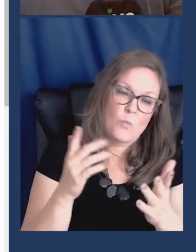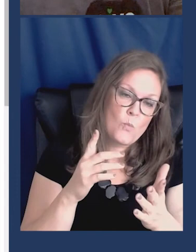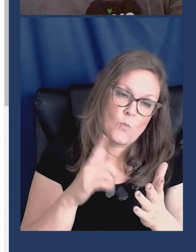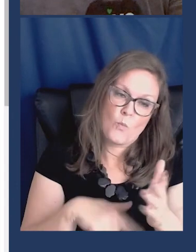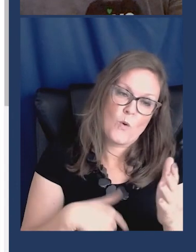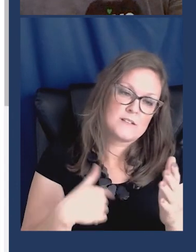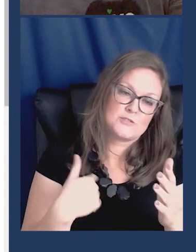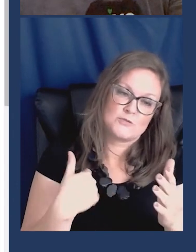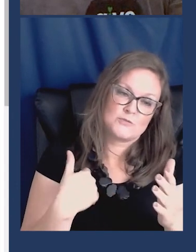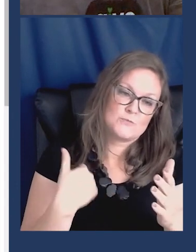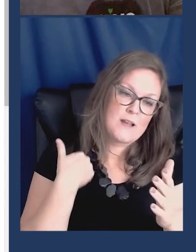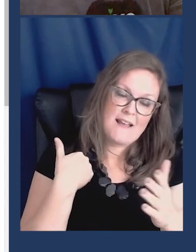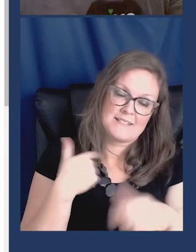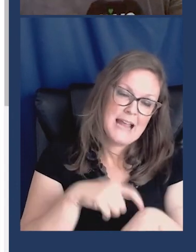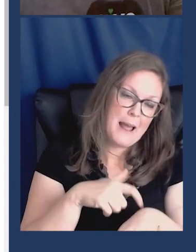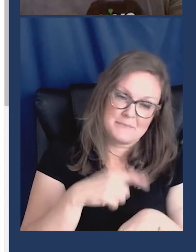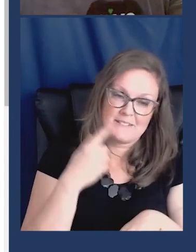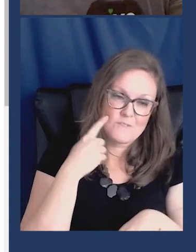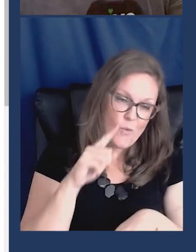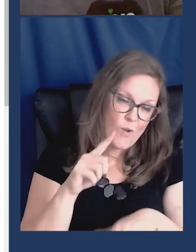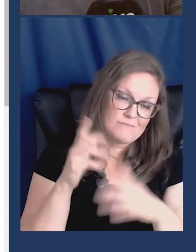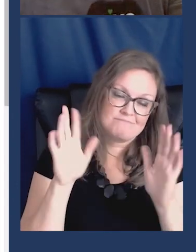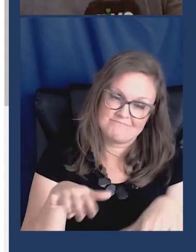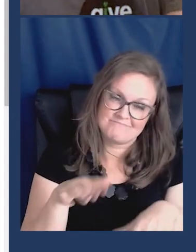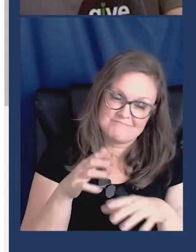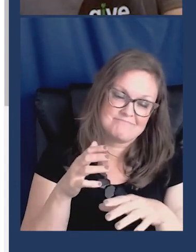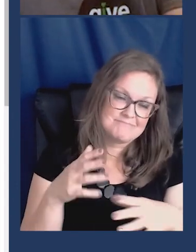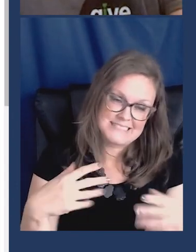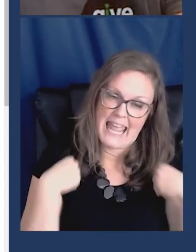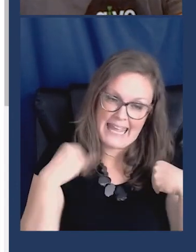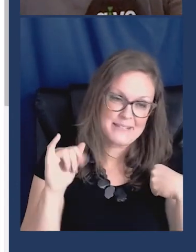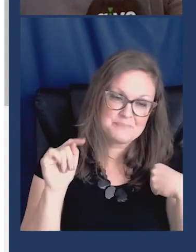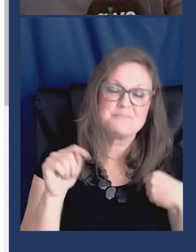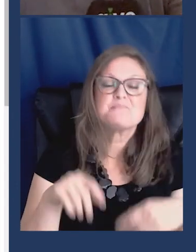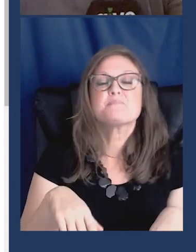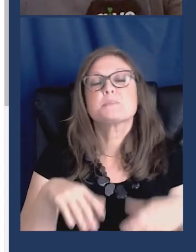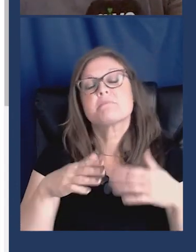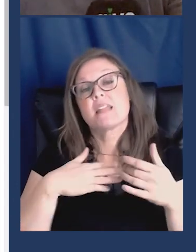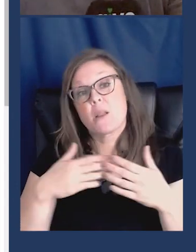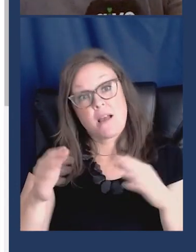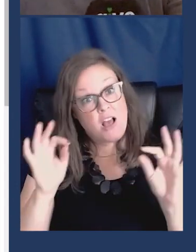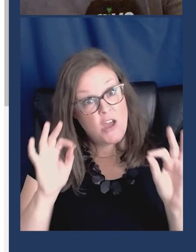toggles back and forth. Cool. All right. So we've got the leaderboard working as well,